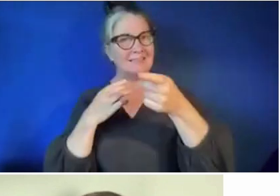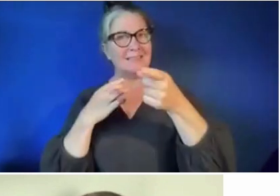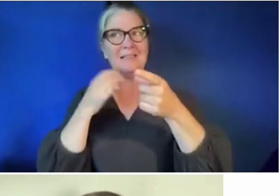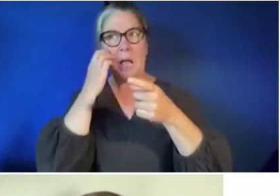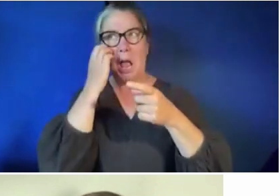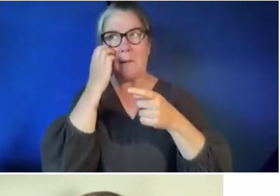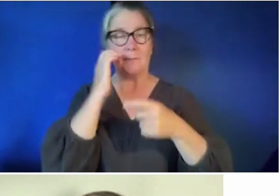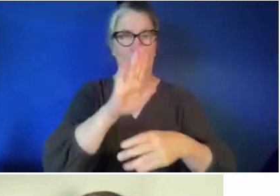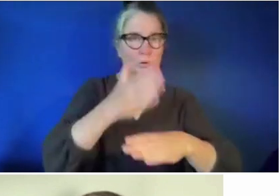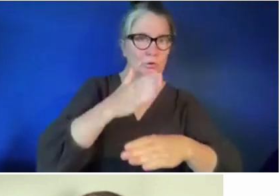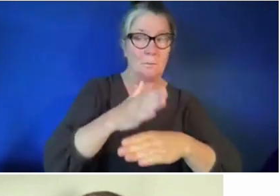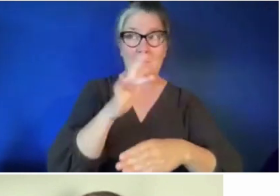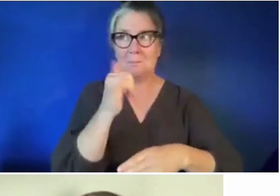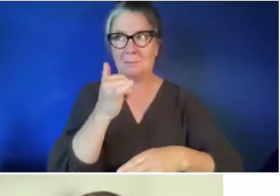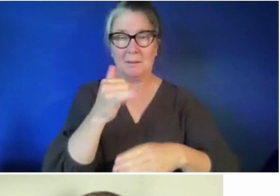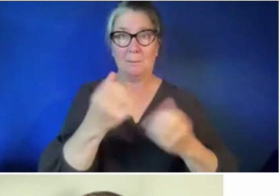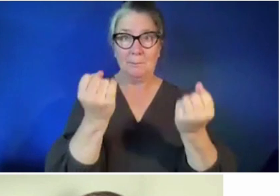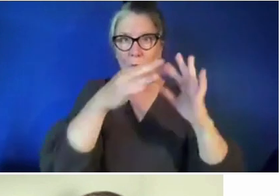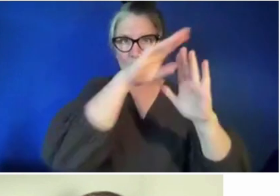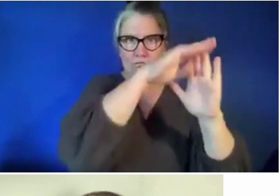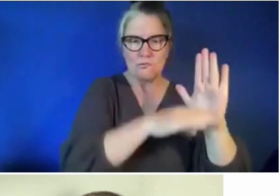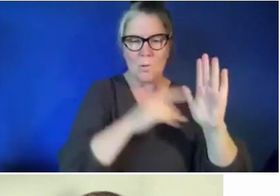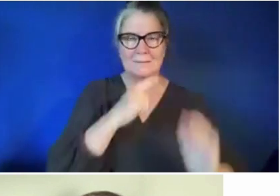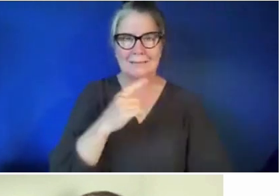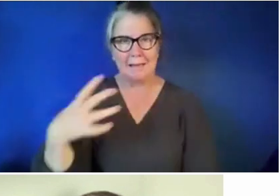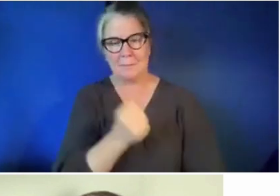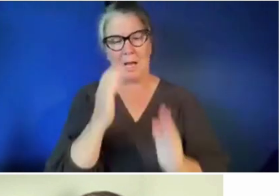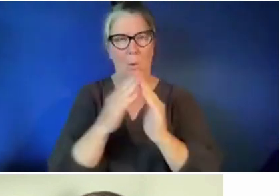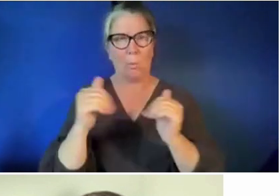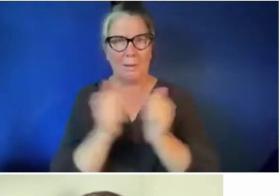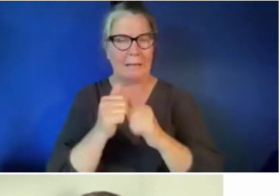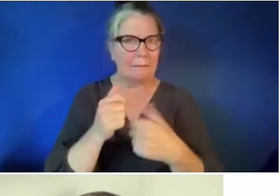There's a lot of empirics around people's stress levels